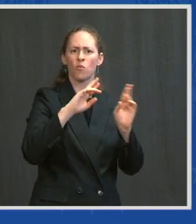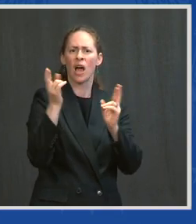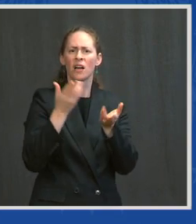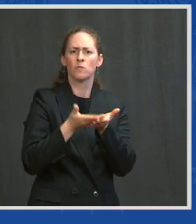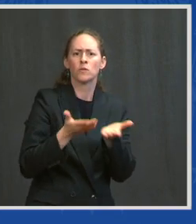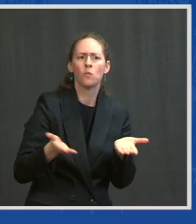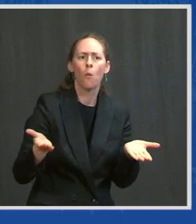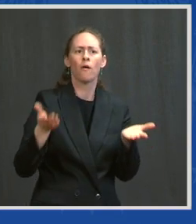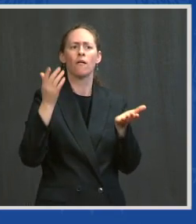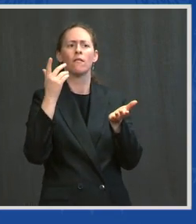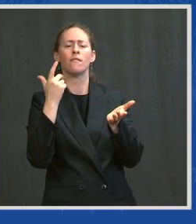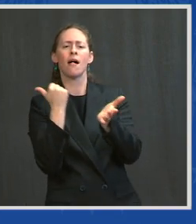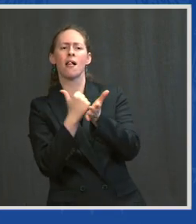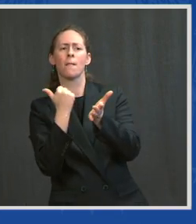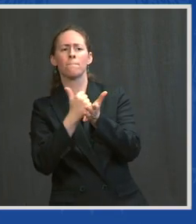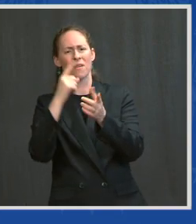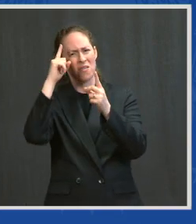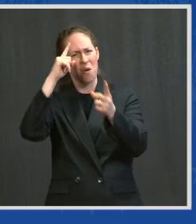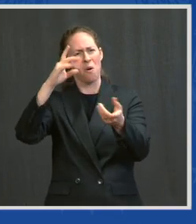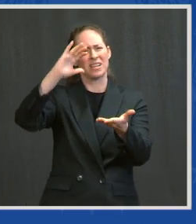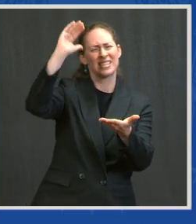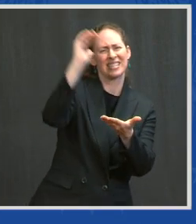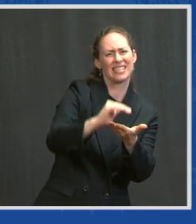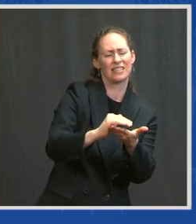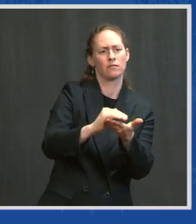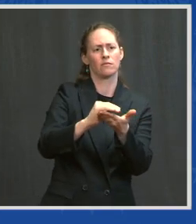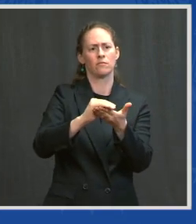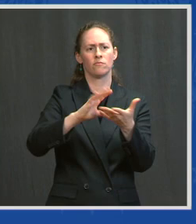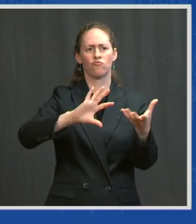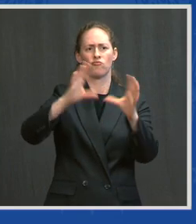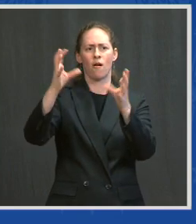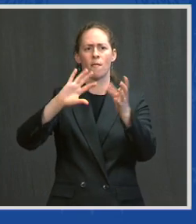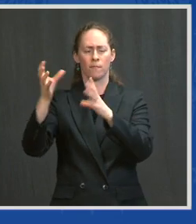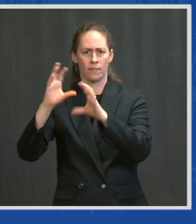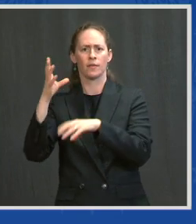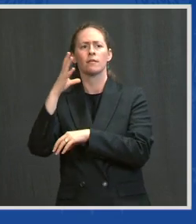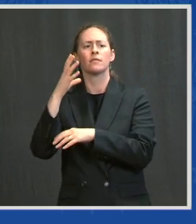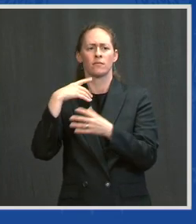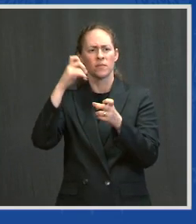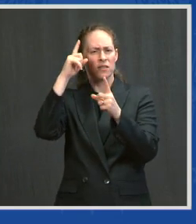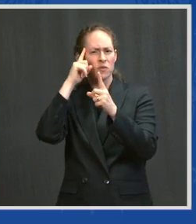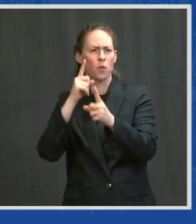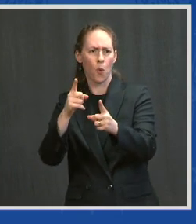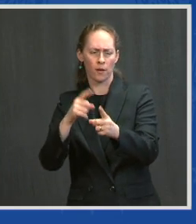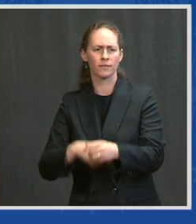and to focus on the most dangerous, most violent offenders. The Department is also